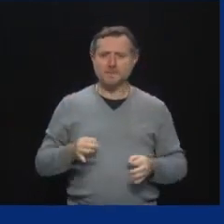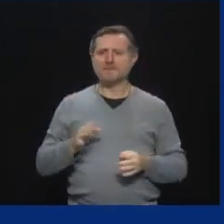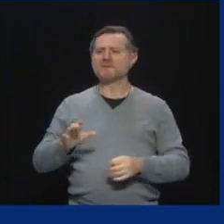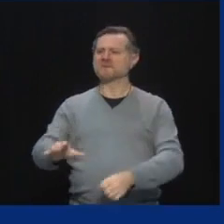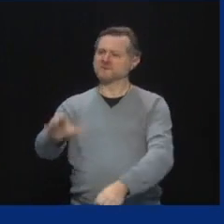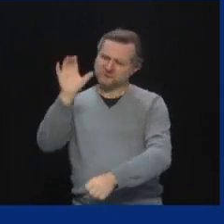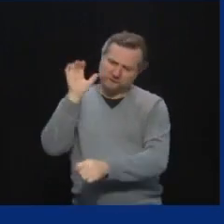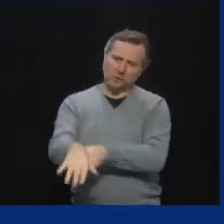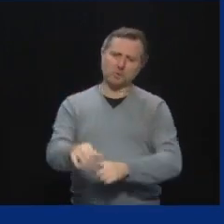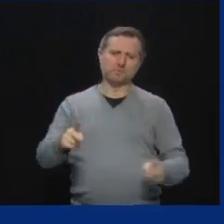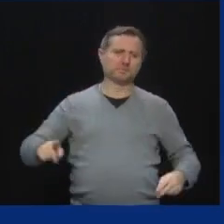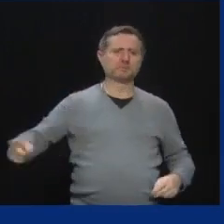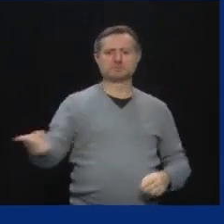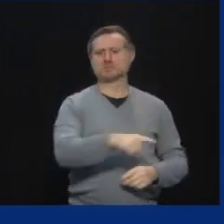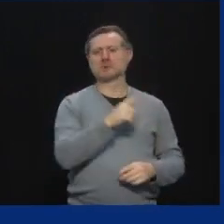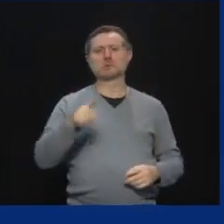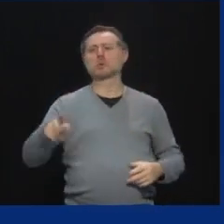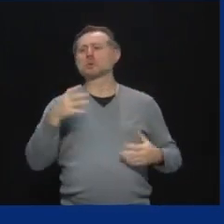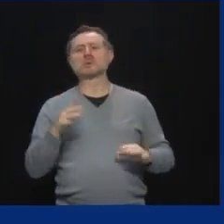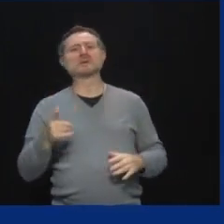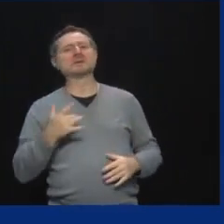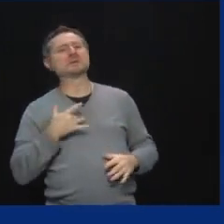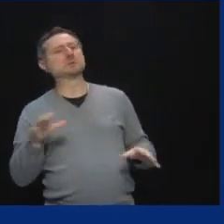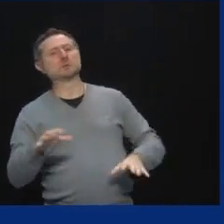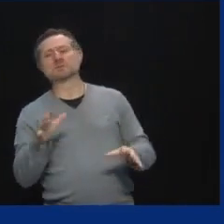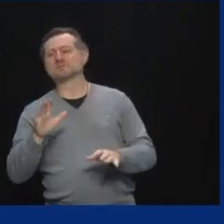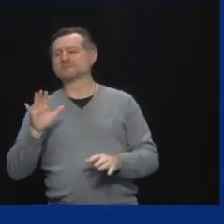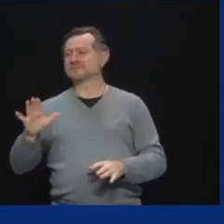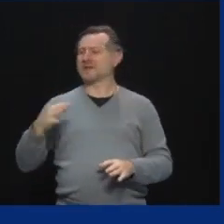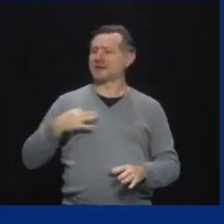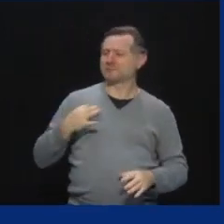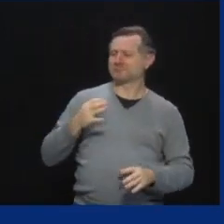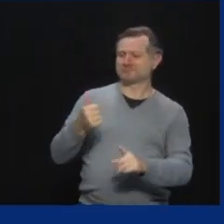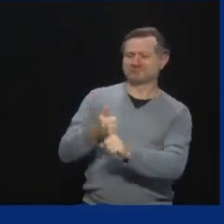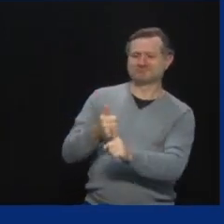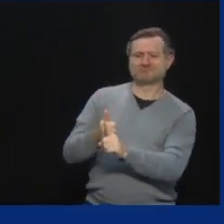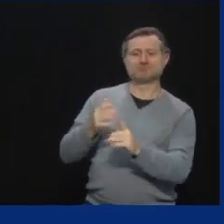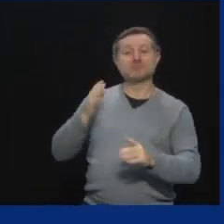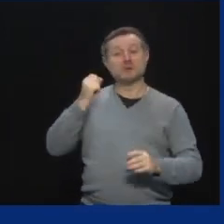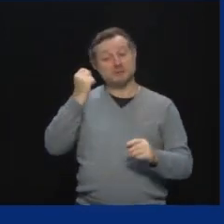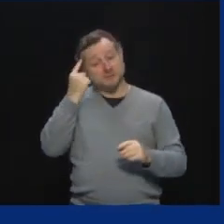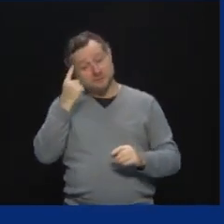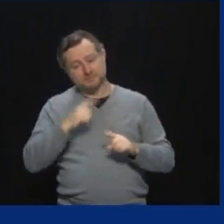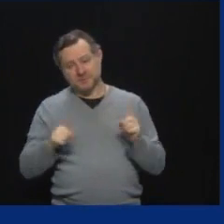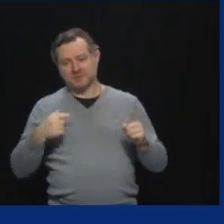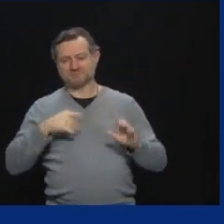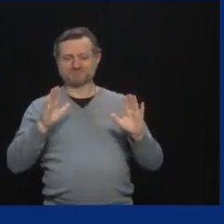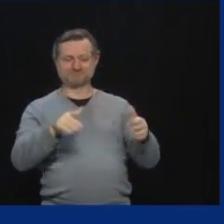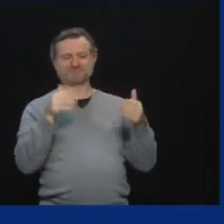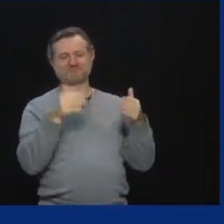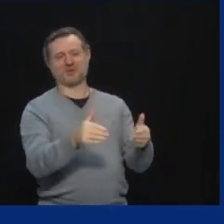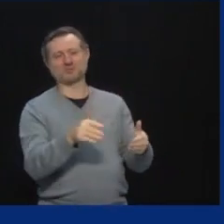truly wish they would do voluntarily. But I kept focusing on the people who when they get sick,